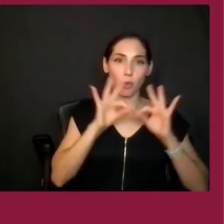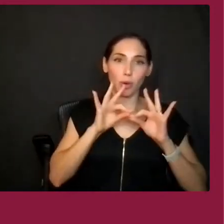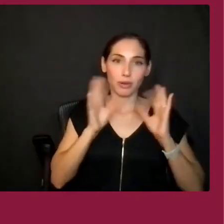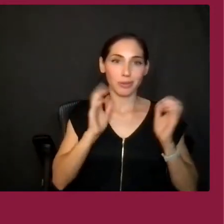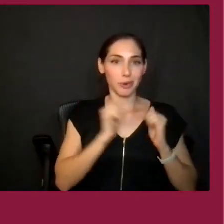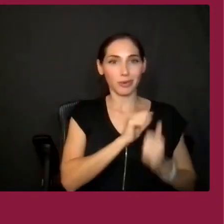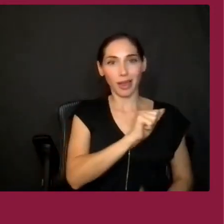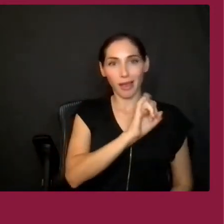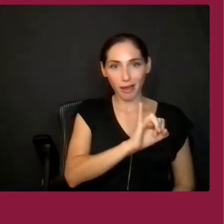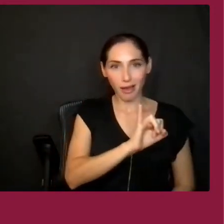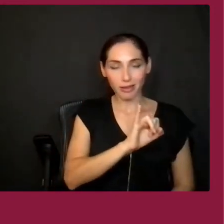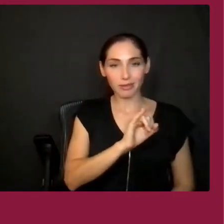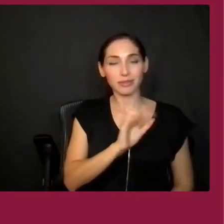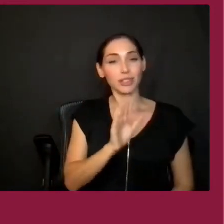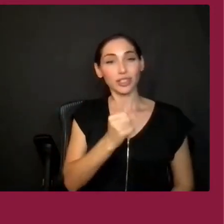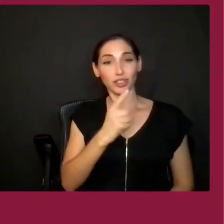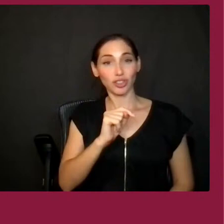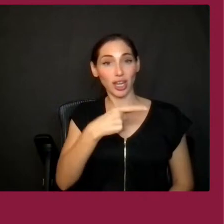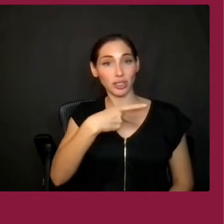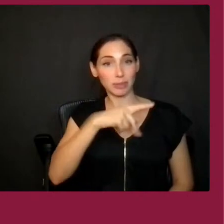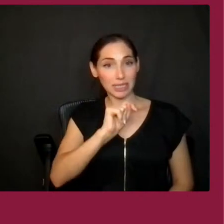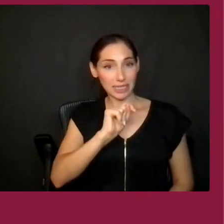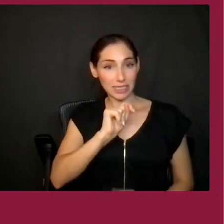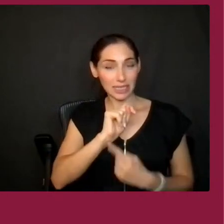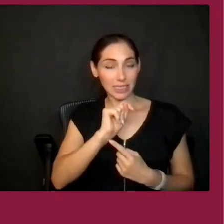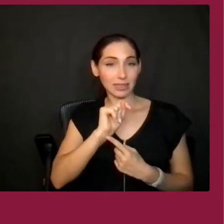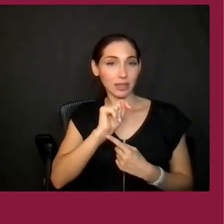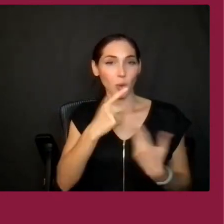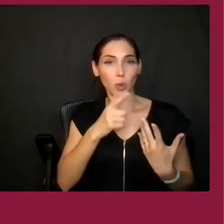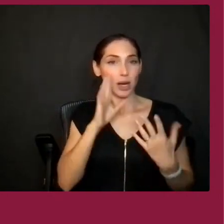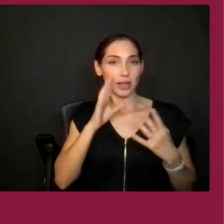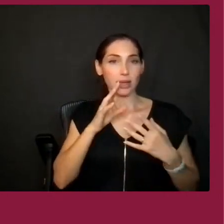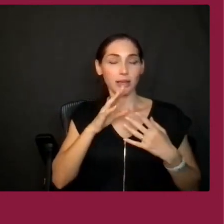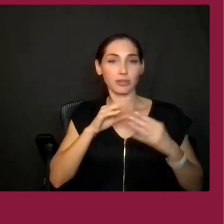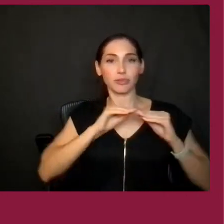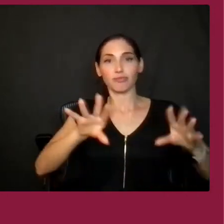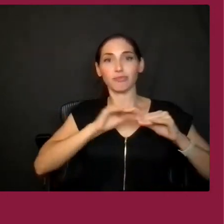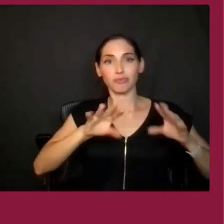That Chat GBT, what it's spitting out, isn't